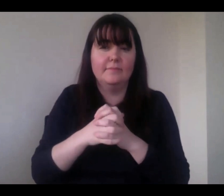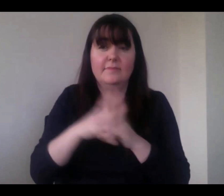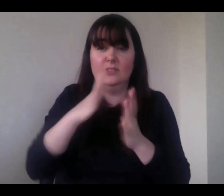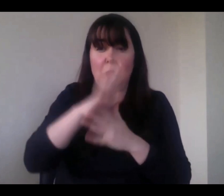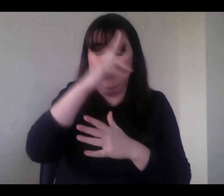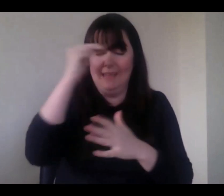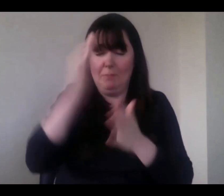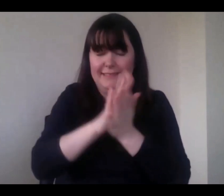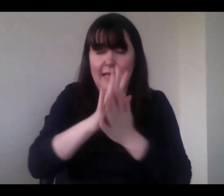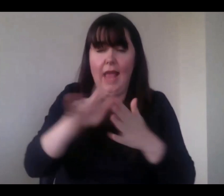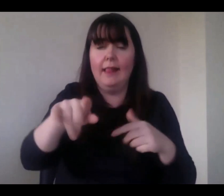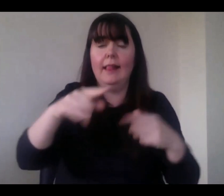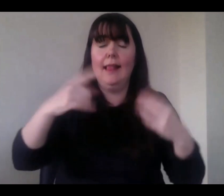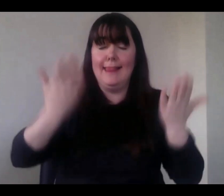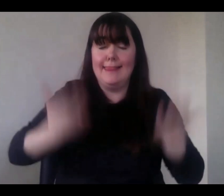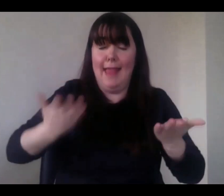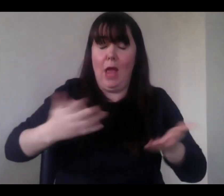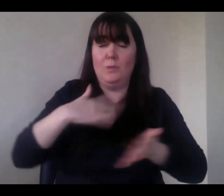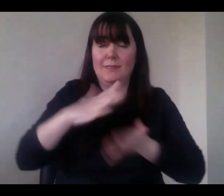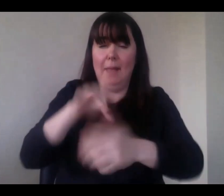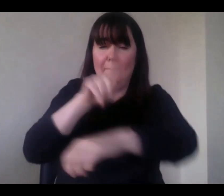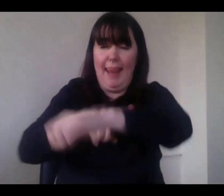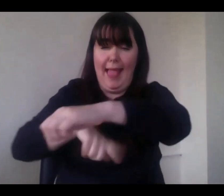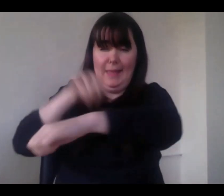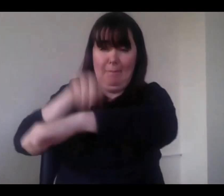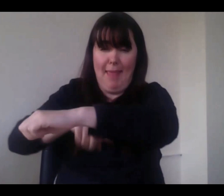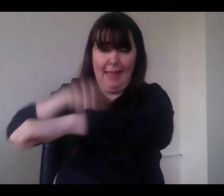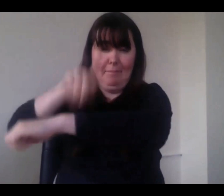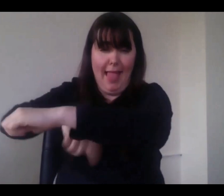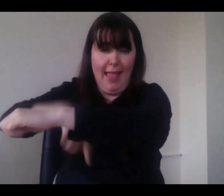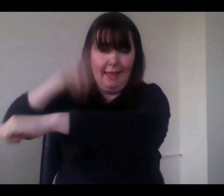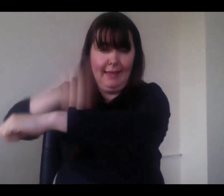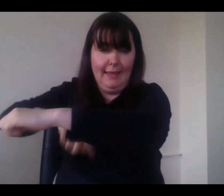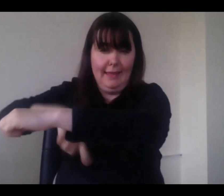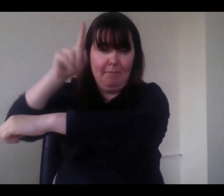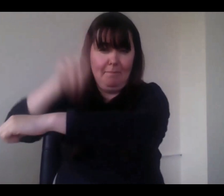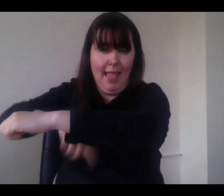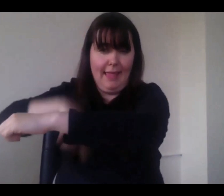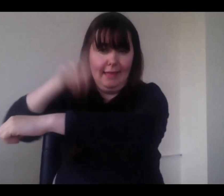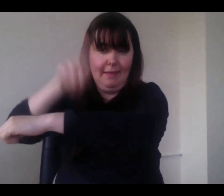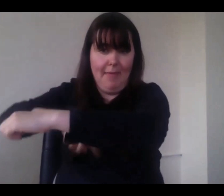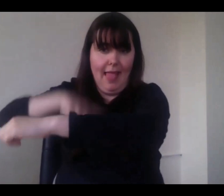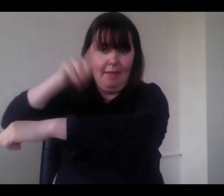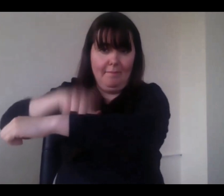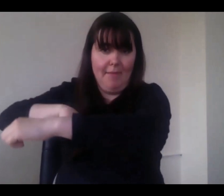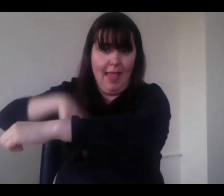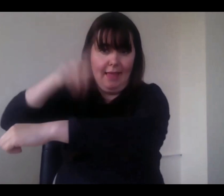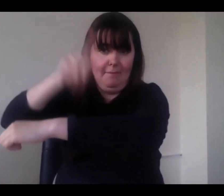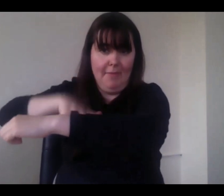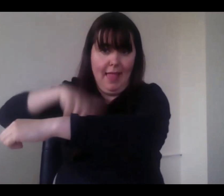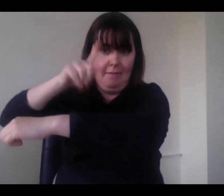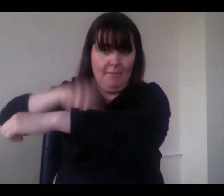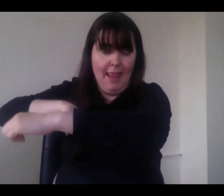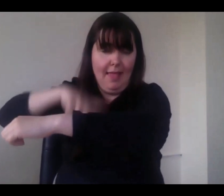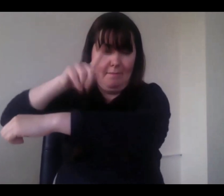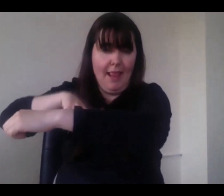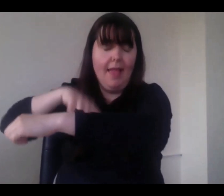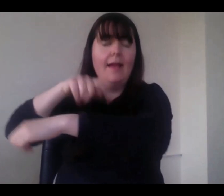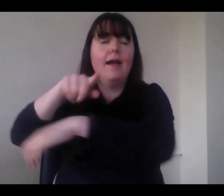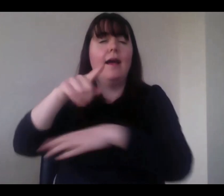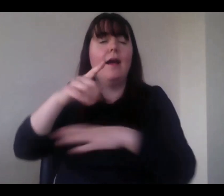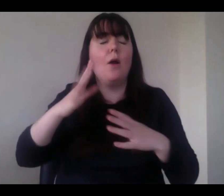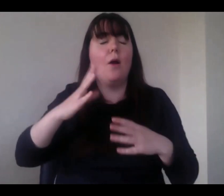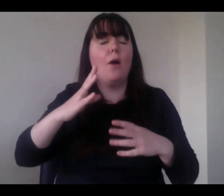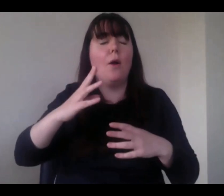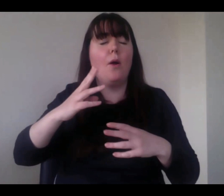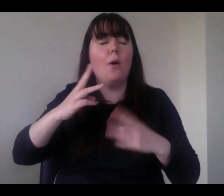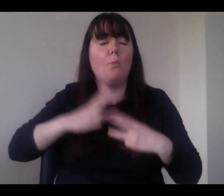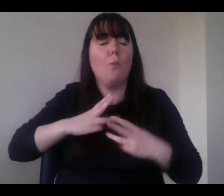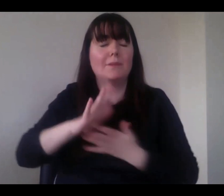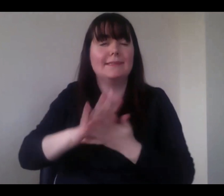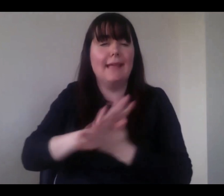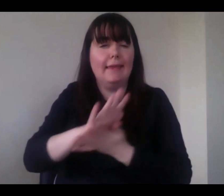80s at this stage. Let me give you an example: this is black, the sign for black,